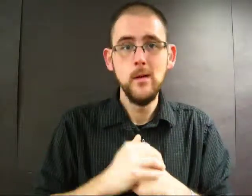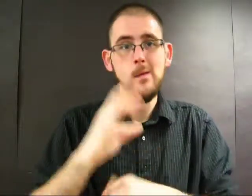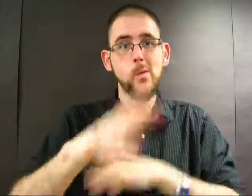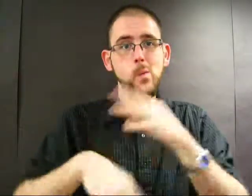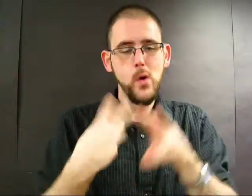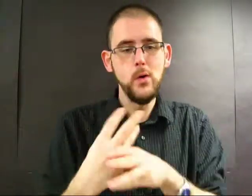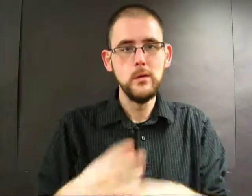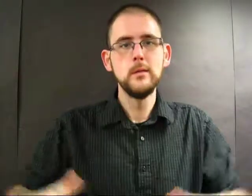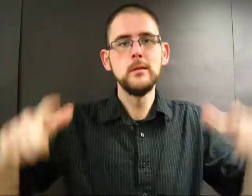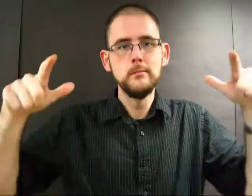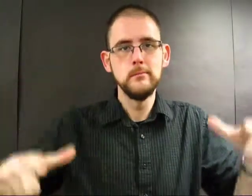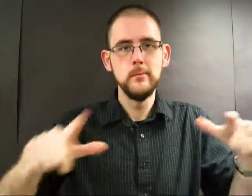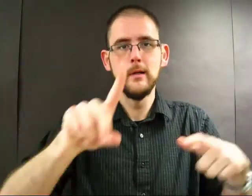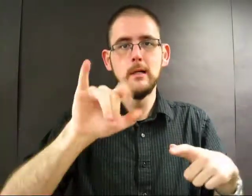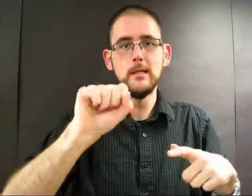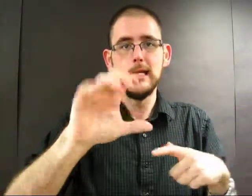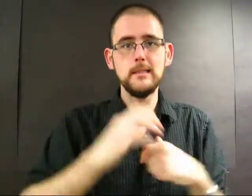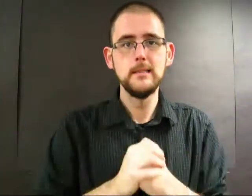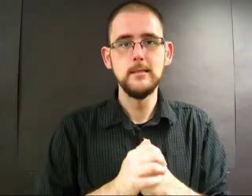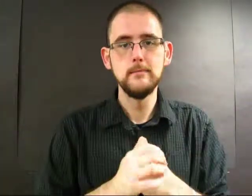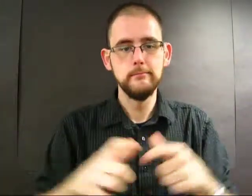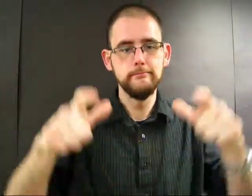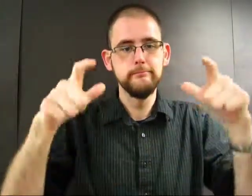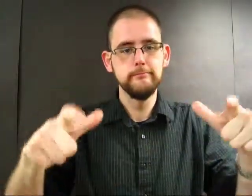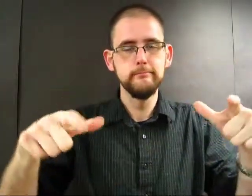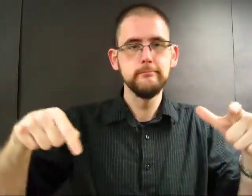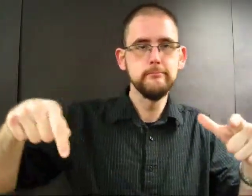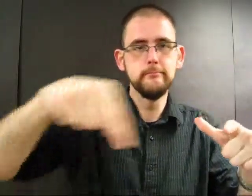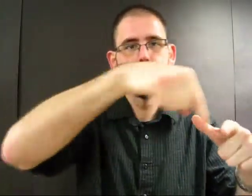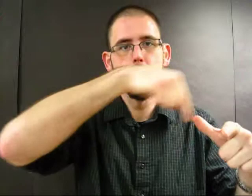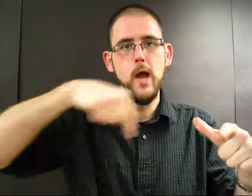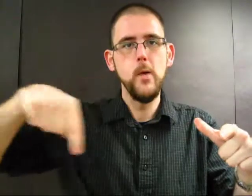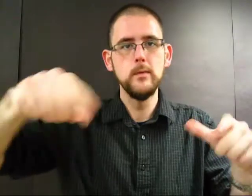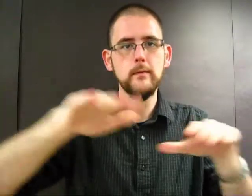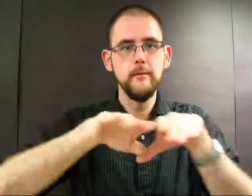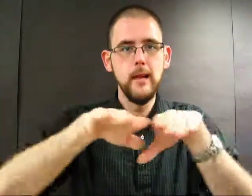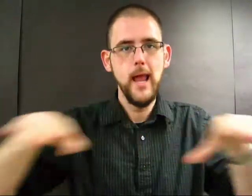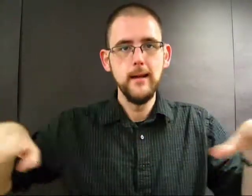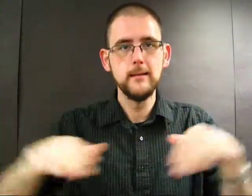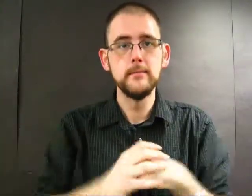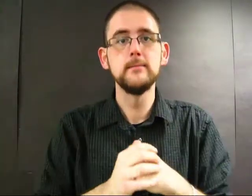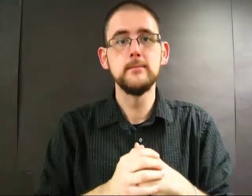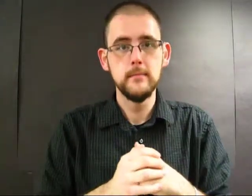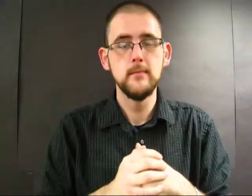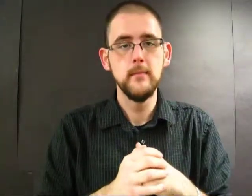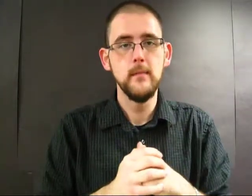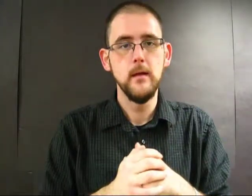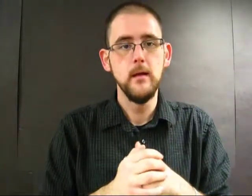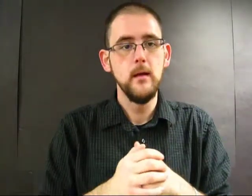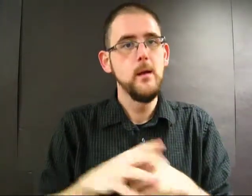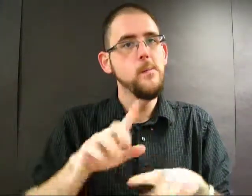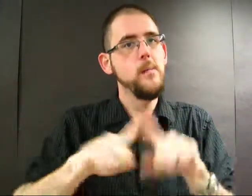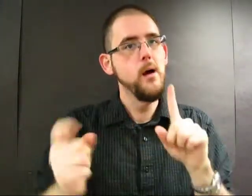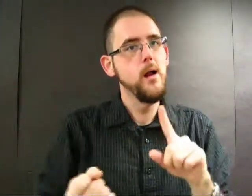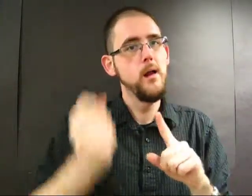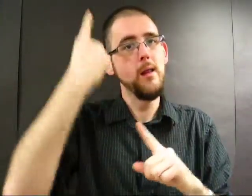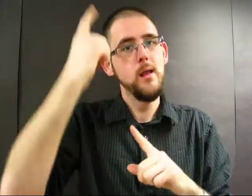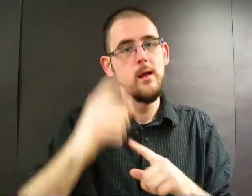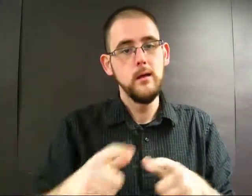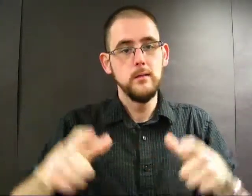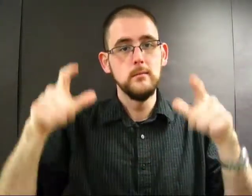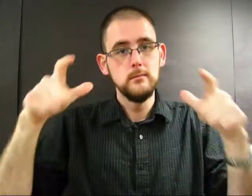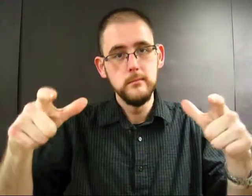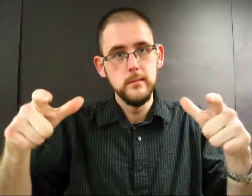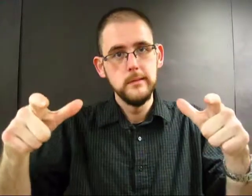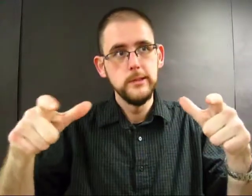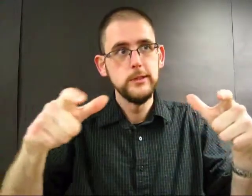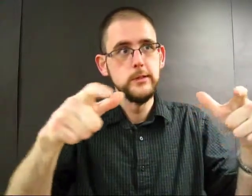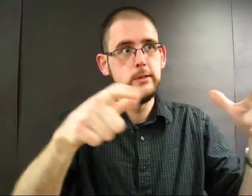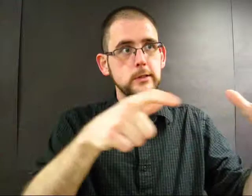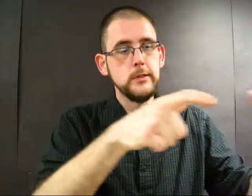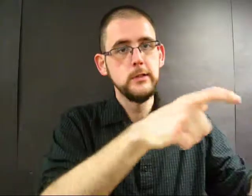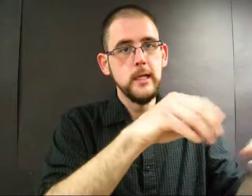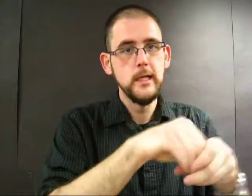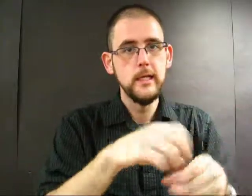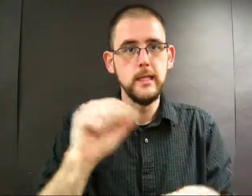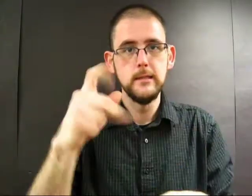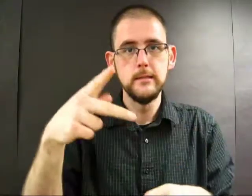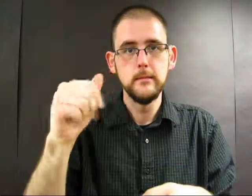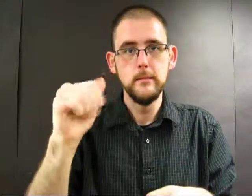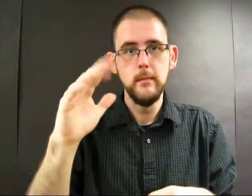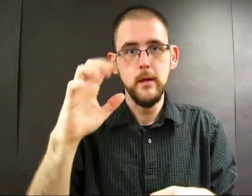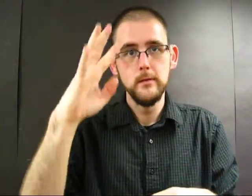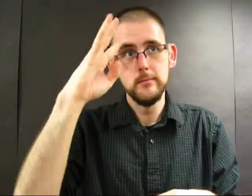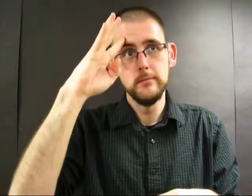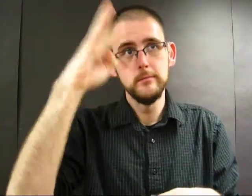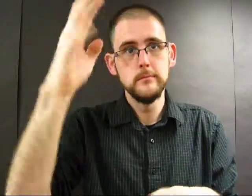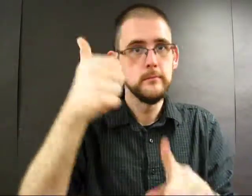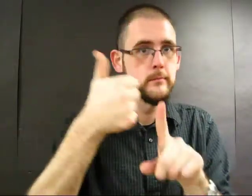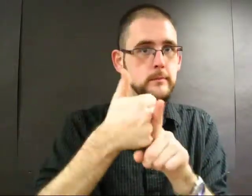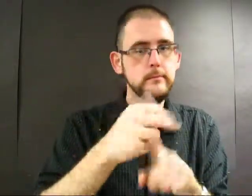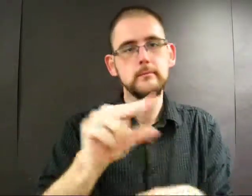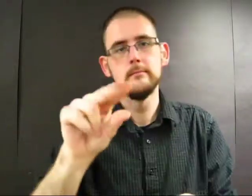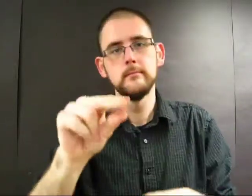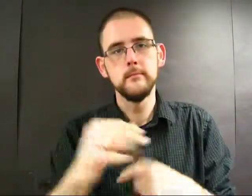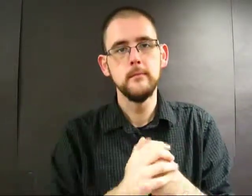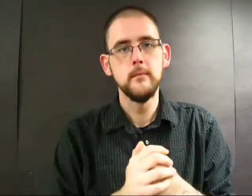The world is a flat, round disc. But it doesn't just move through space by itself.